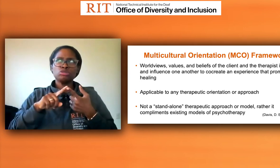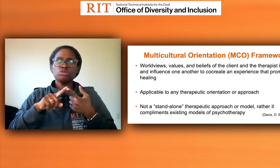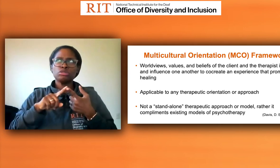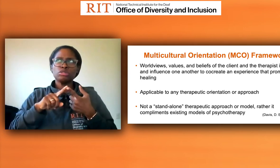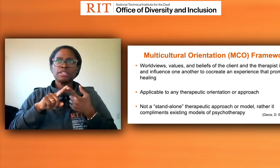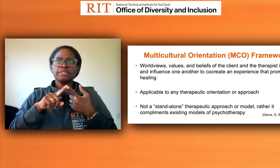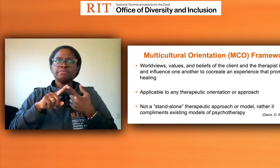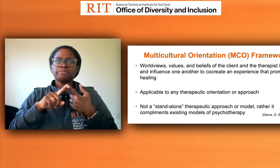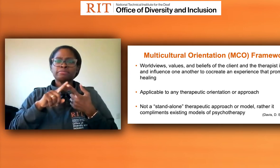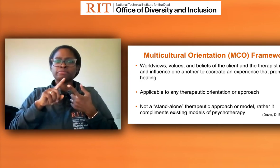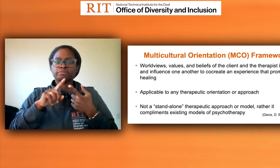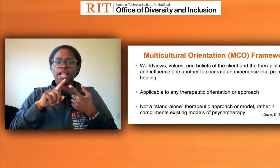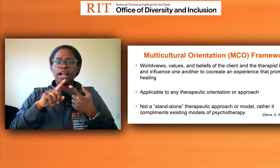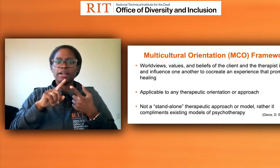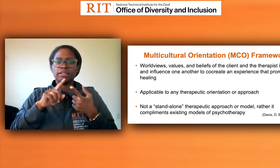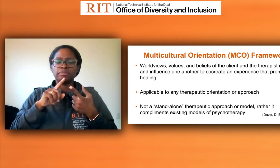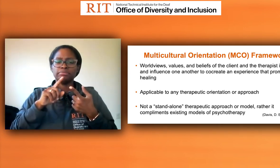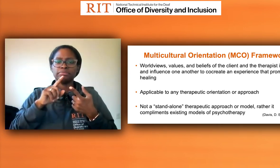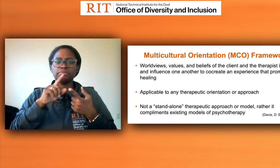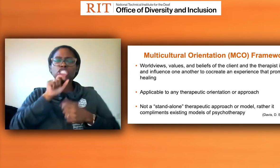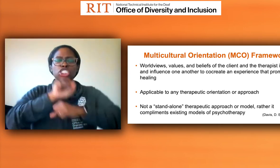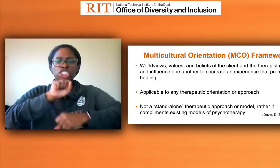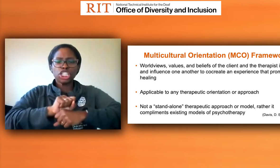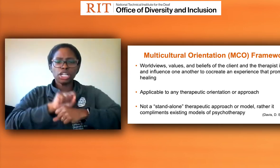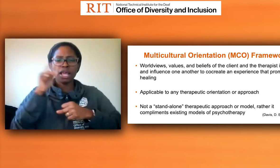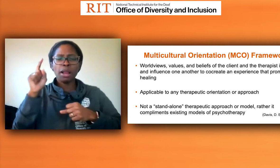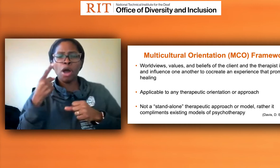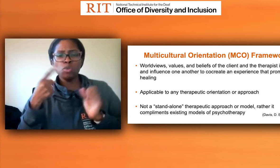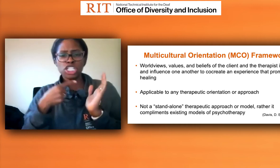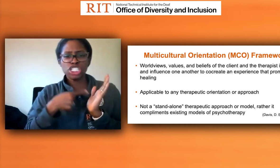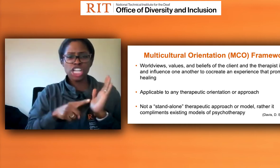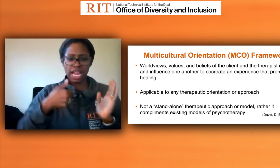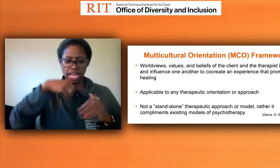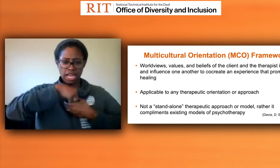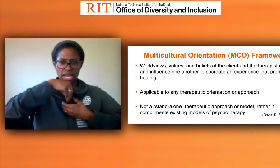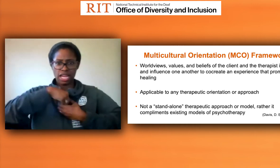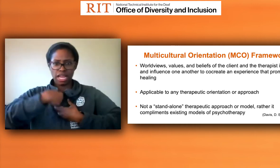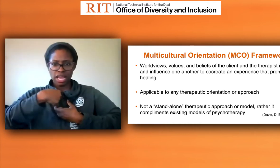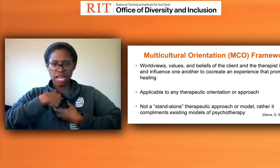a certain approach, and basically, it's important for the clinician